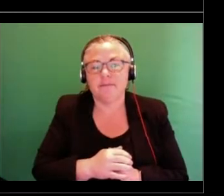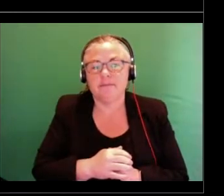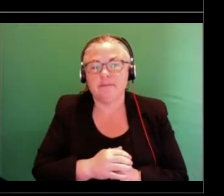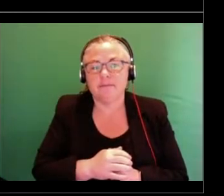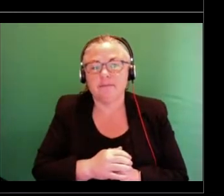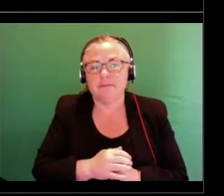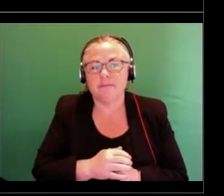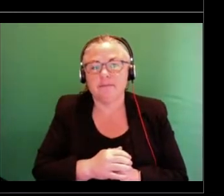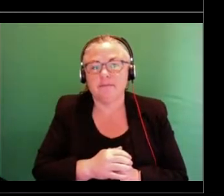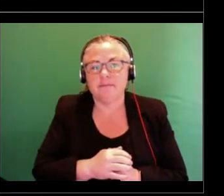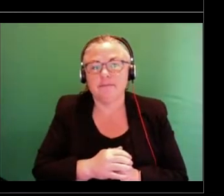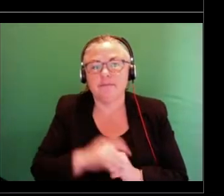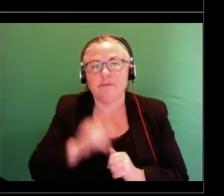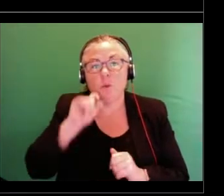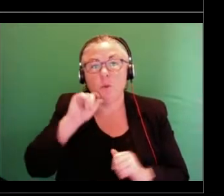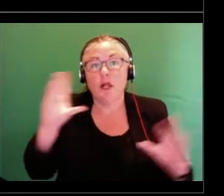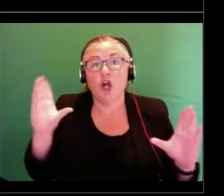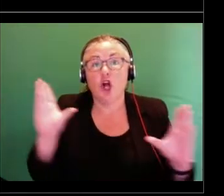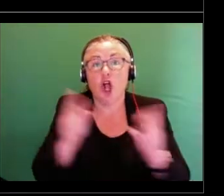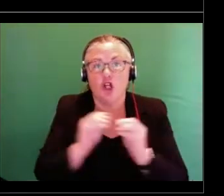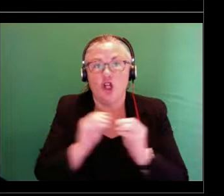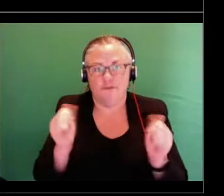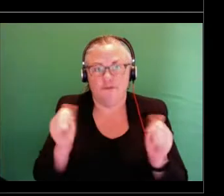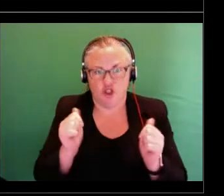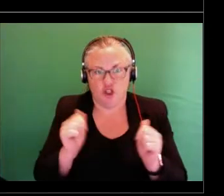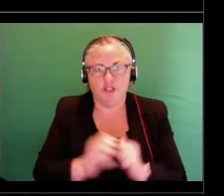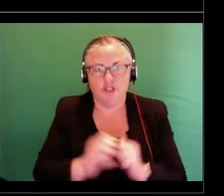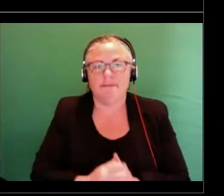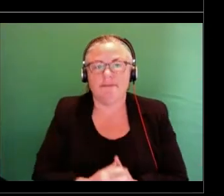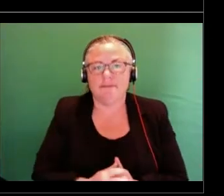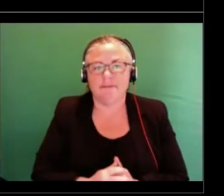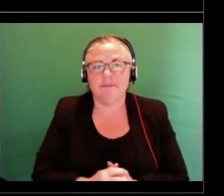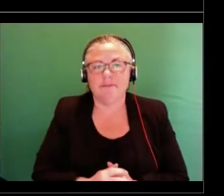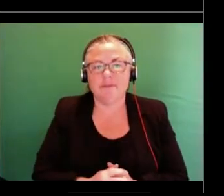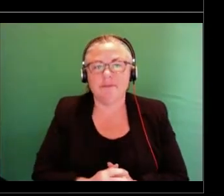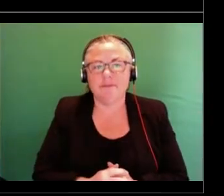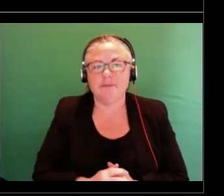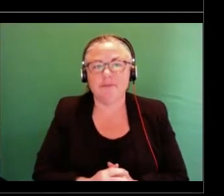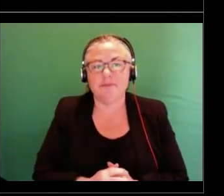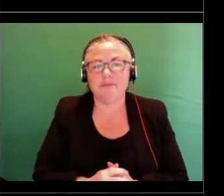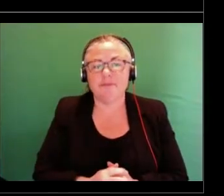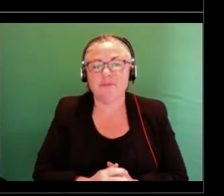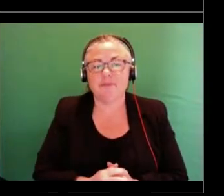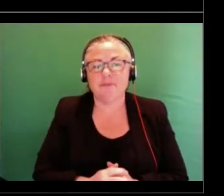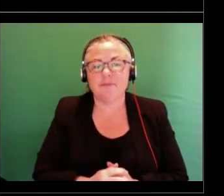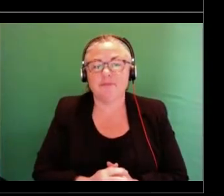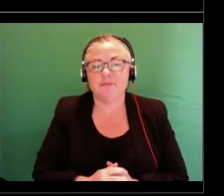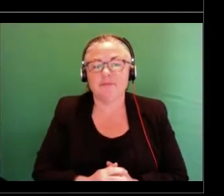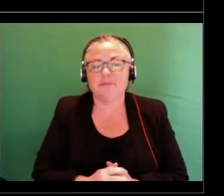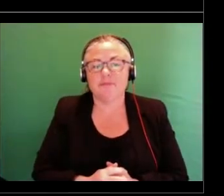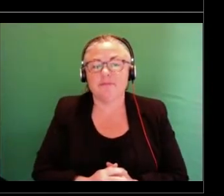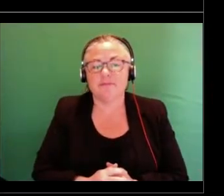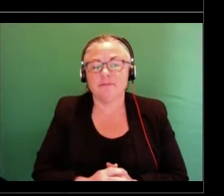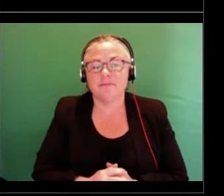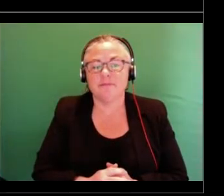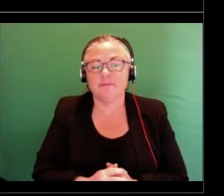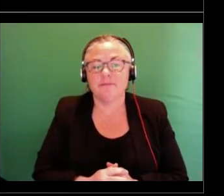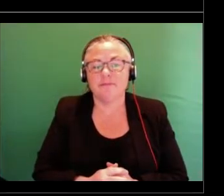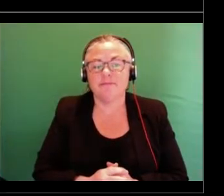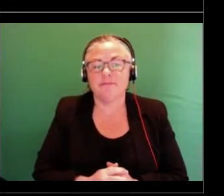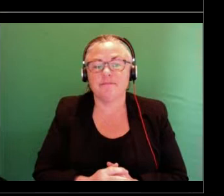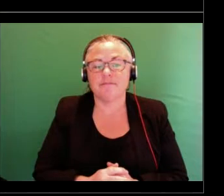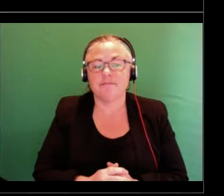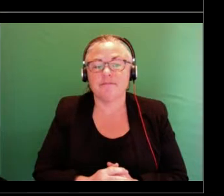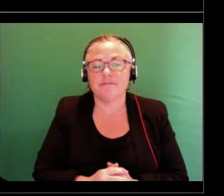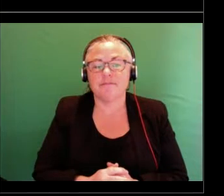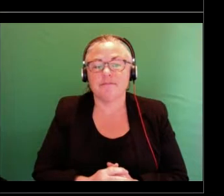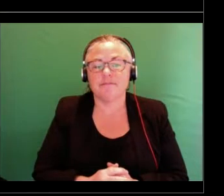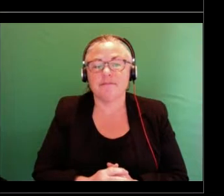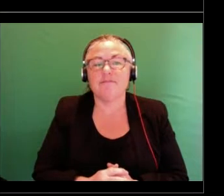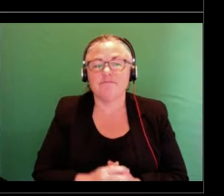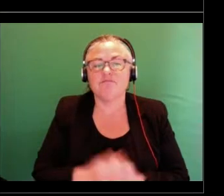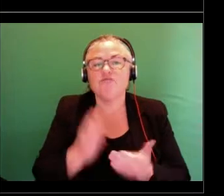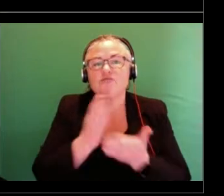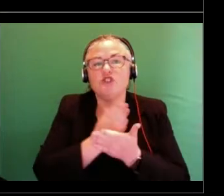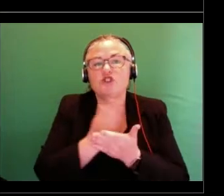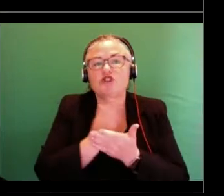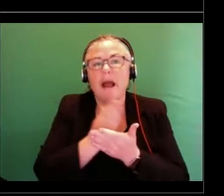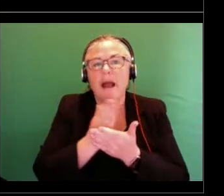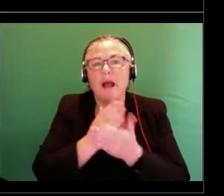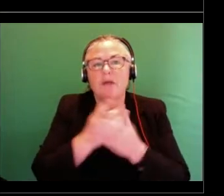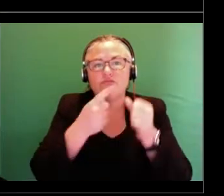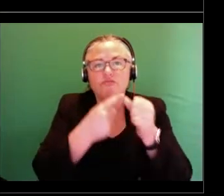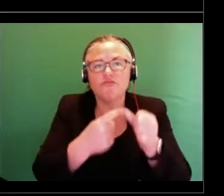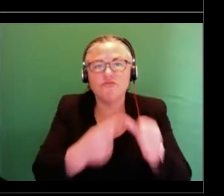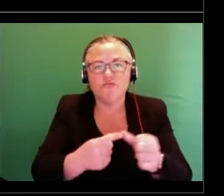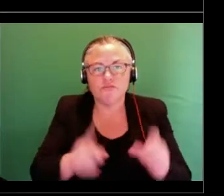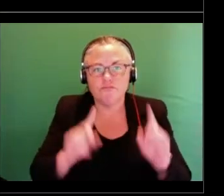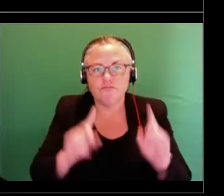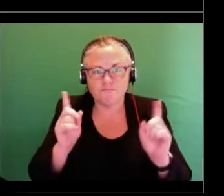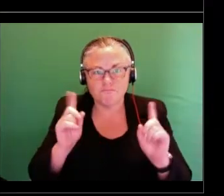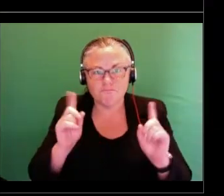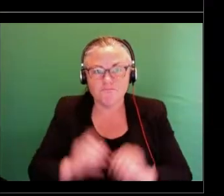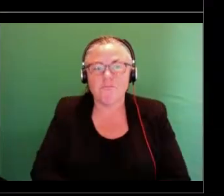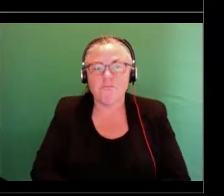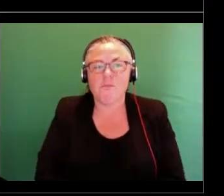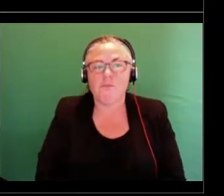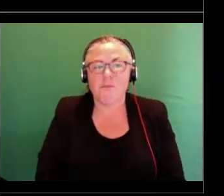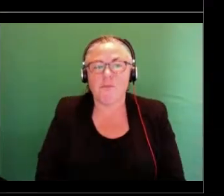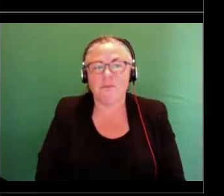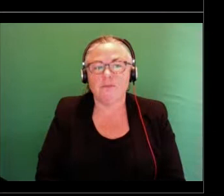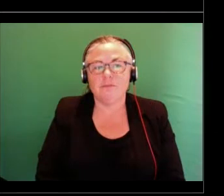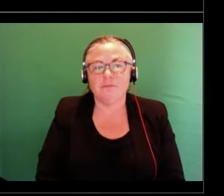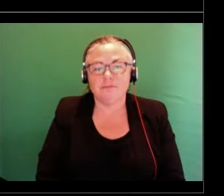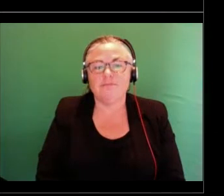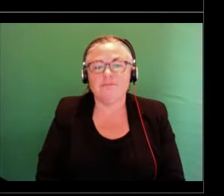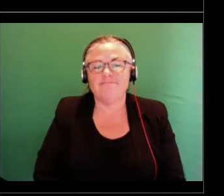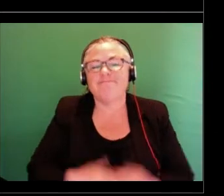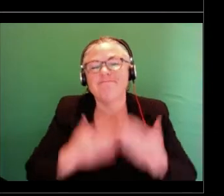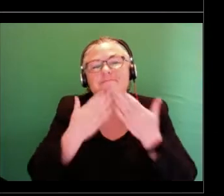I also acknowledge the traditional owners of the lands on which all of us meet on today.